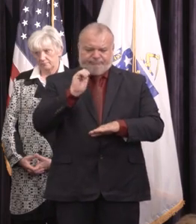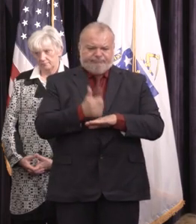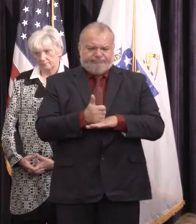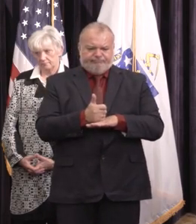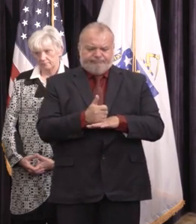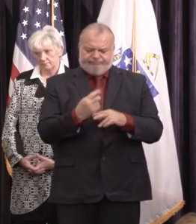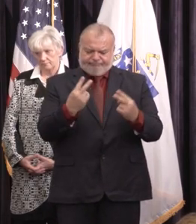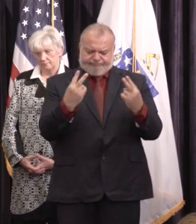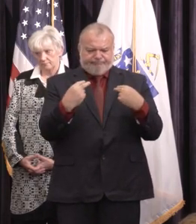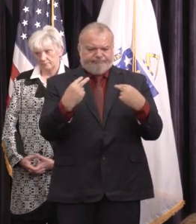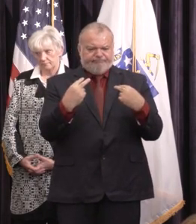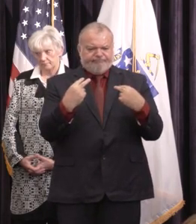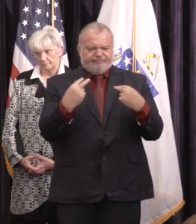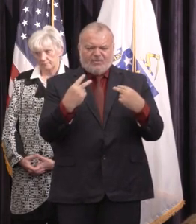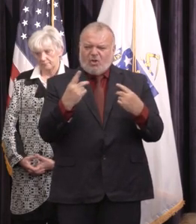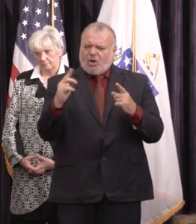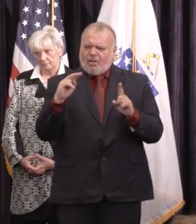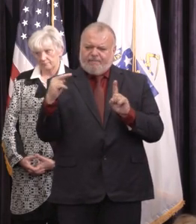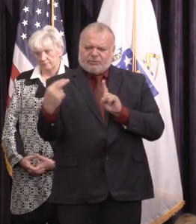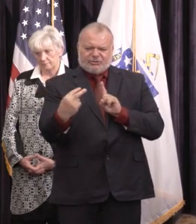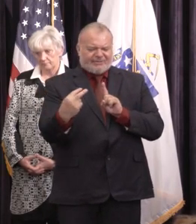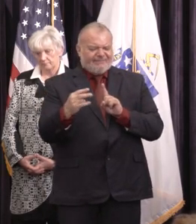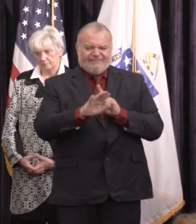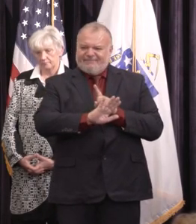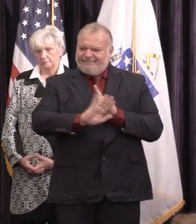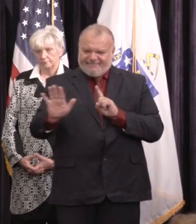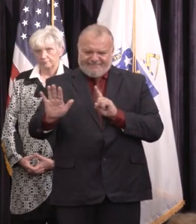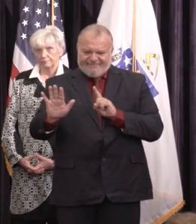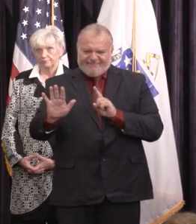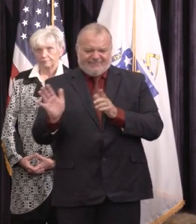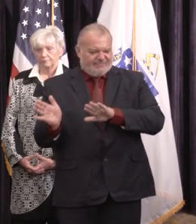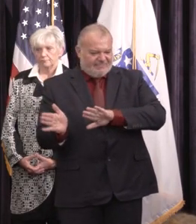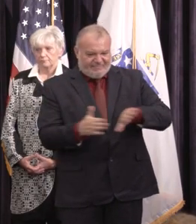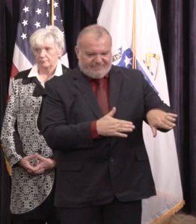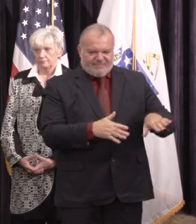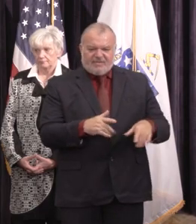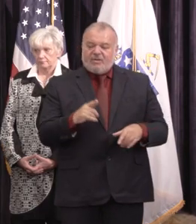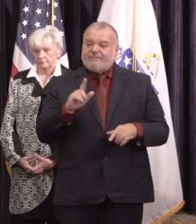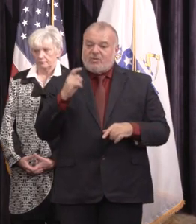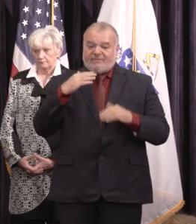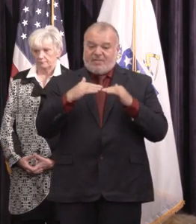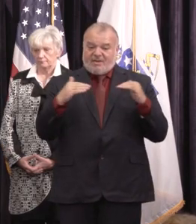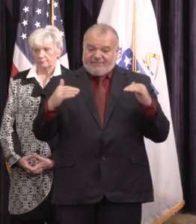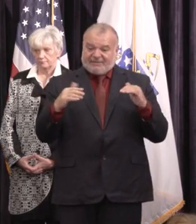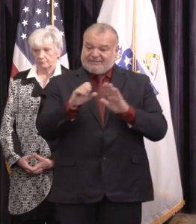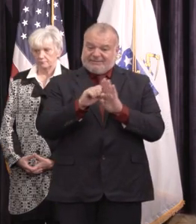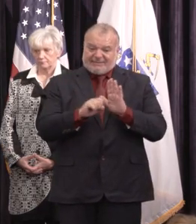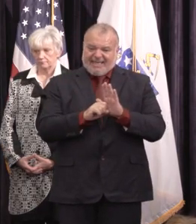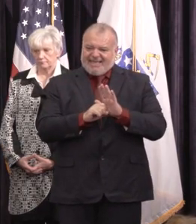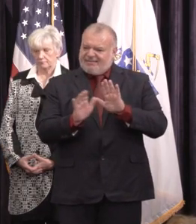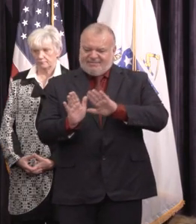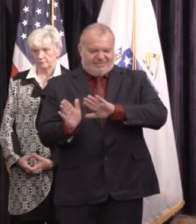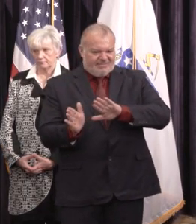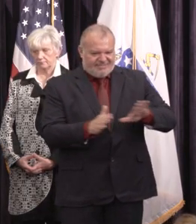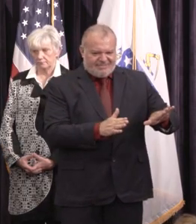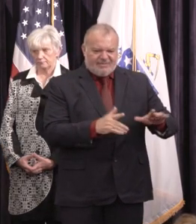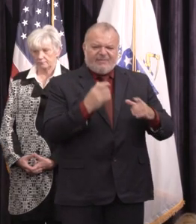is important is we are saying as a state we have a different vision. A vision that will up lift